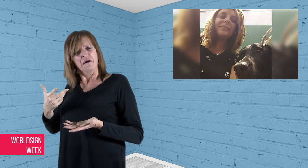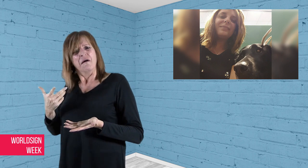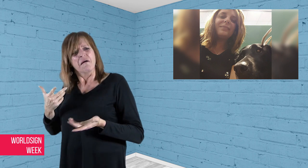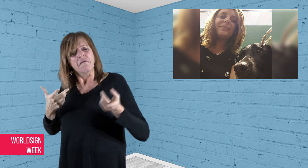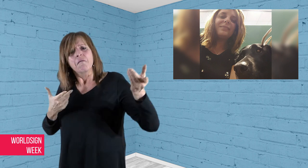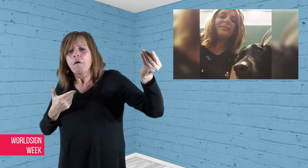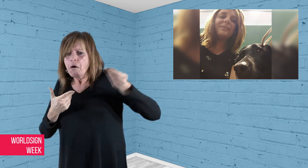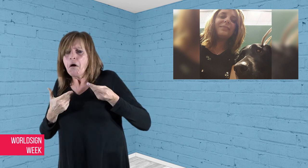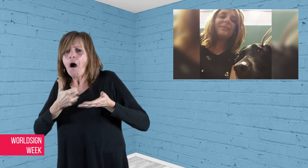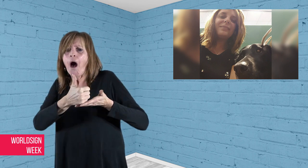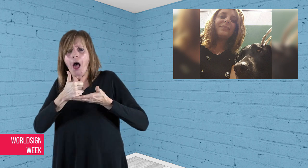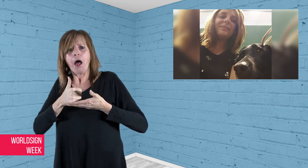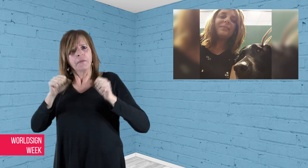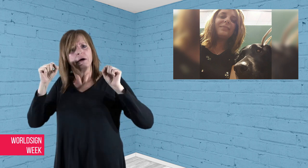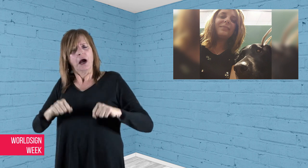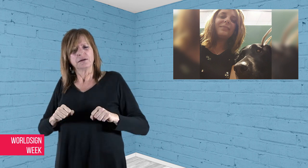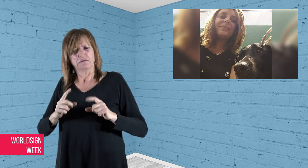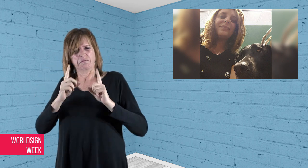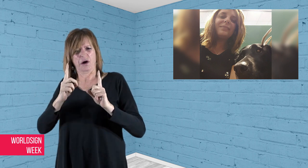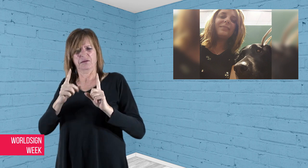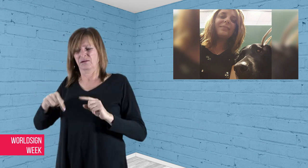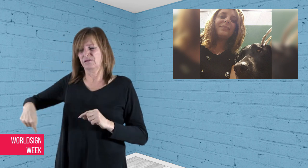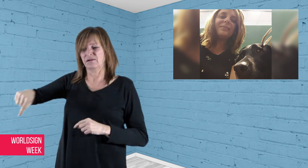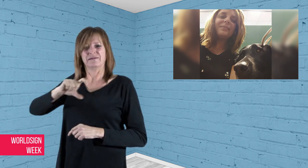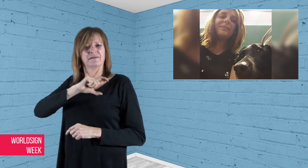educating. They are investigating